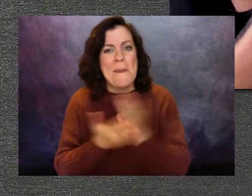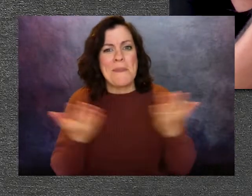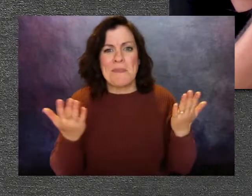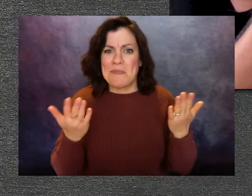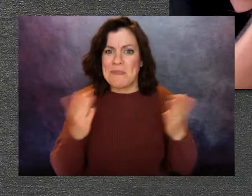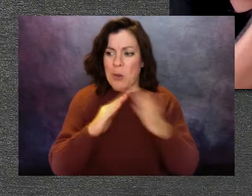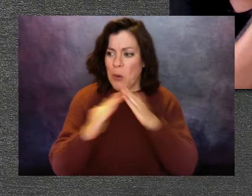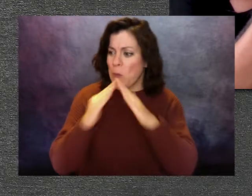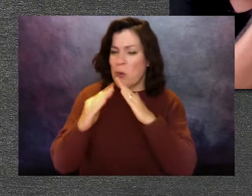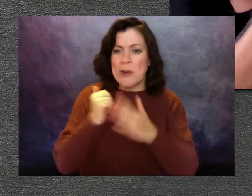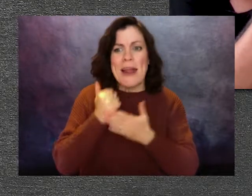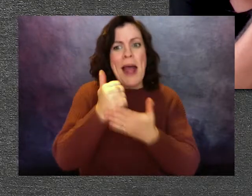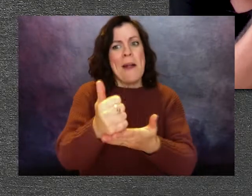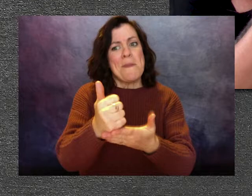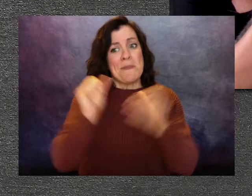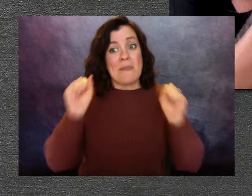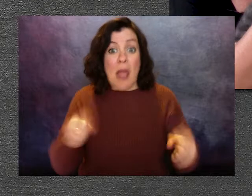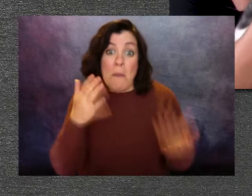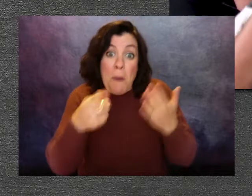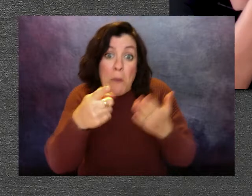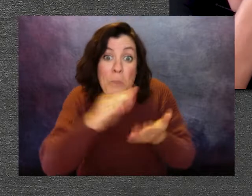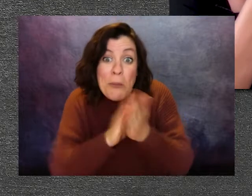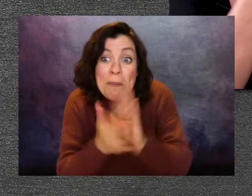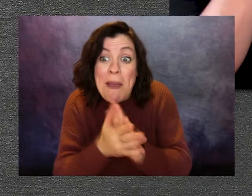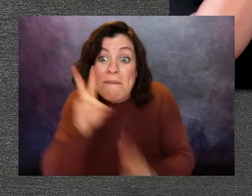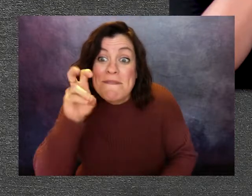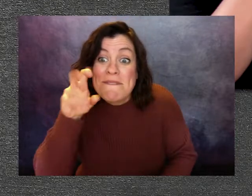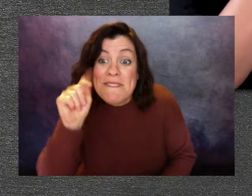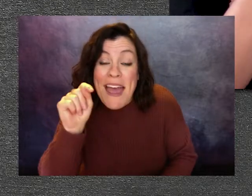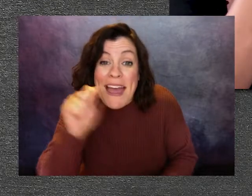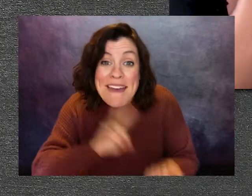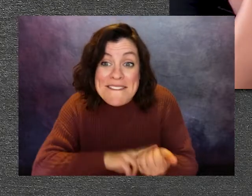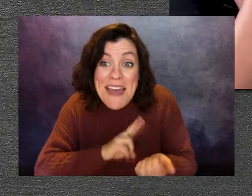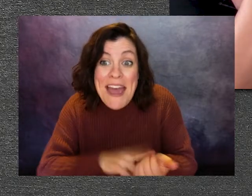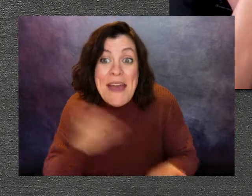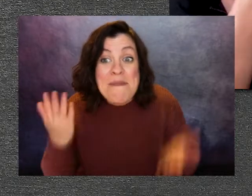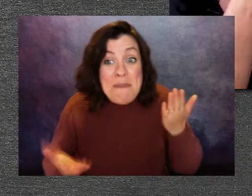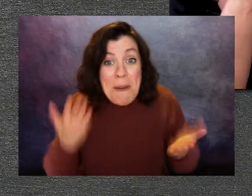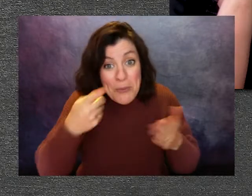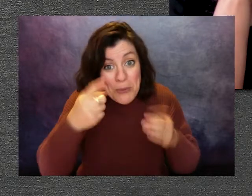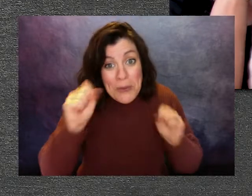Well, a veterinarian is a community helper that takes are of animals. That's one possibility.